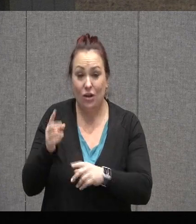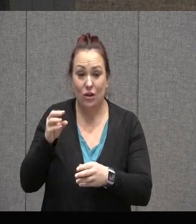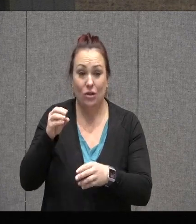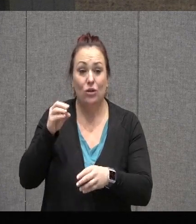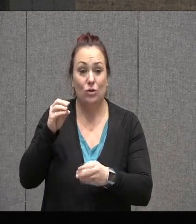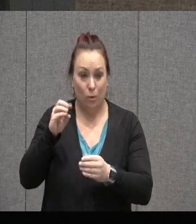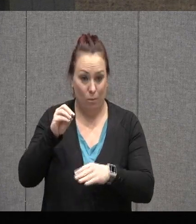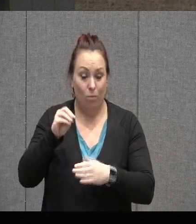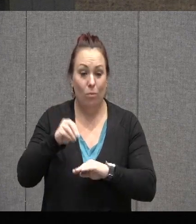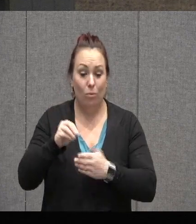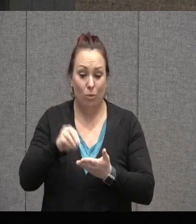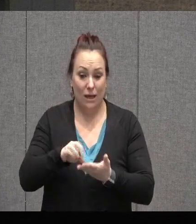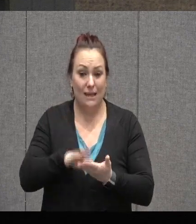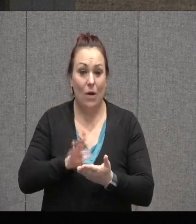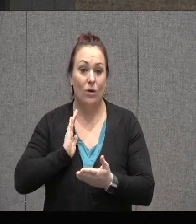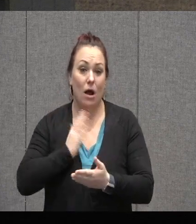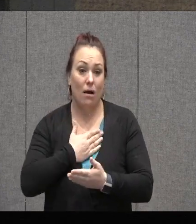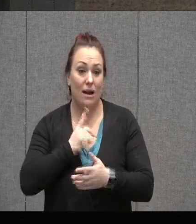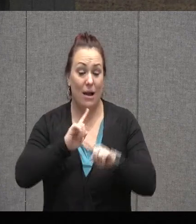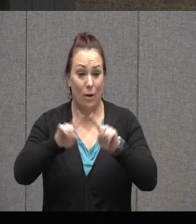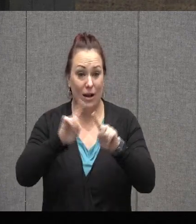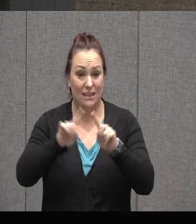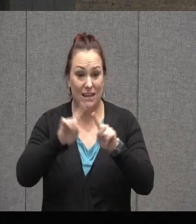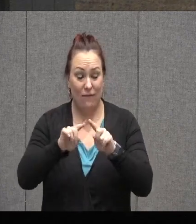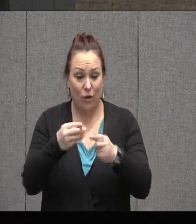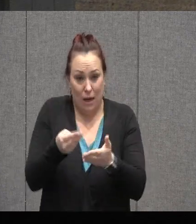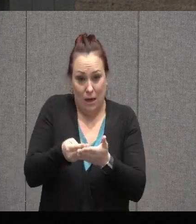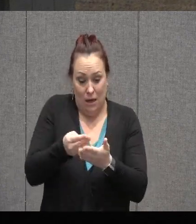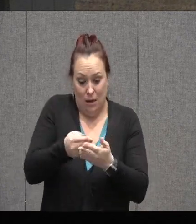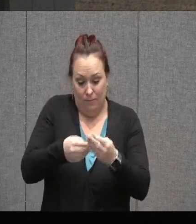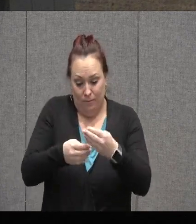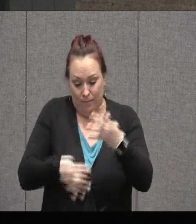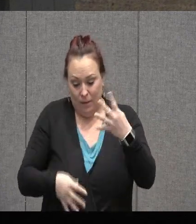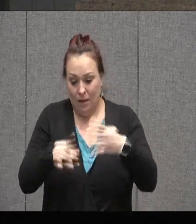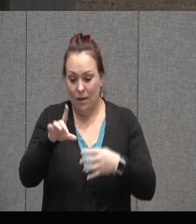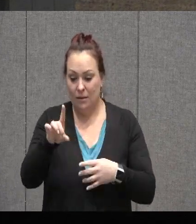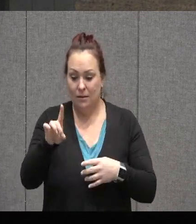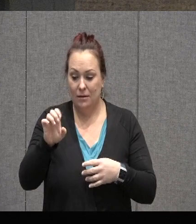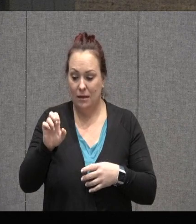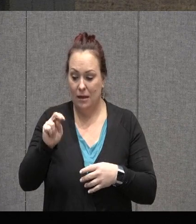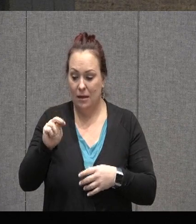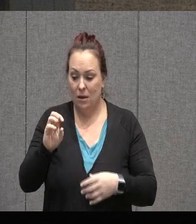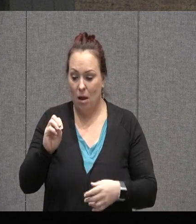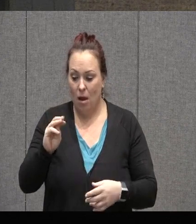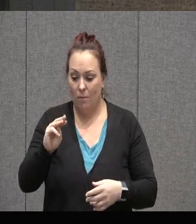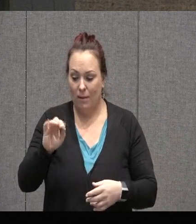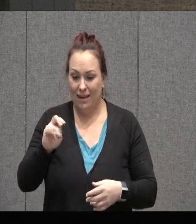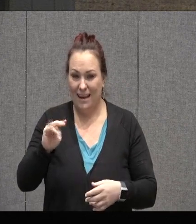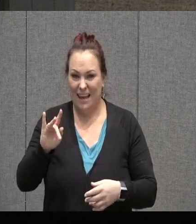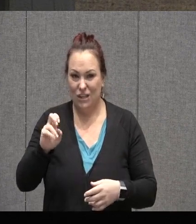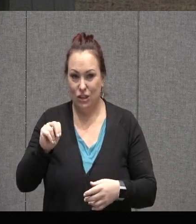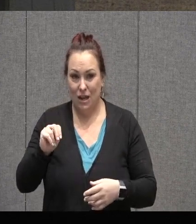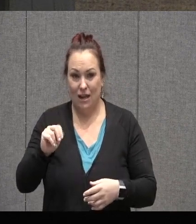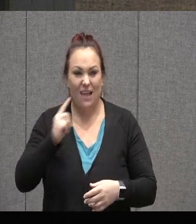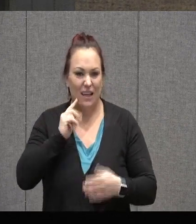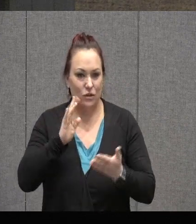Denomination. Ooh, let's clap that out for syllables, because that's a really cool long word.